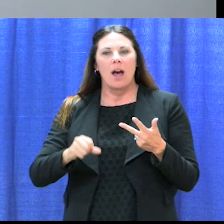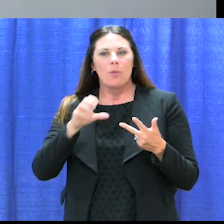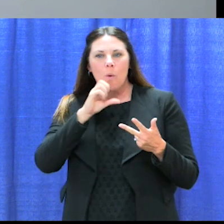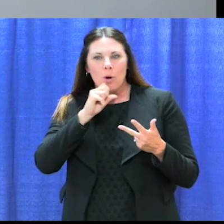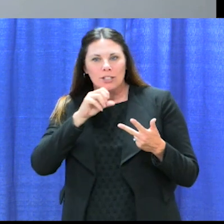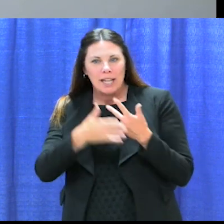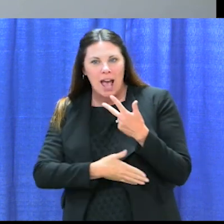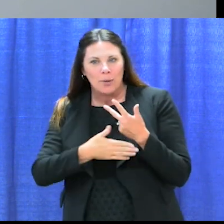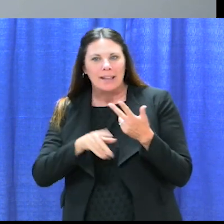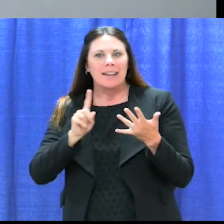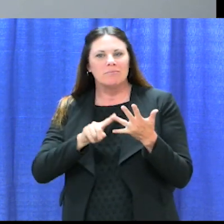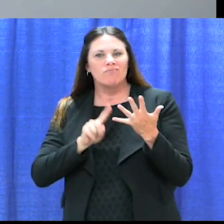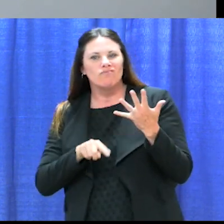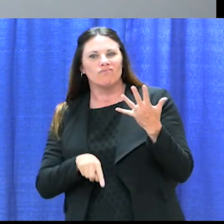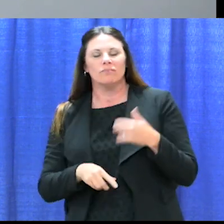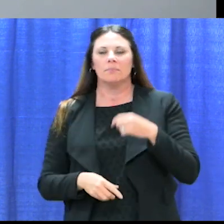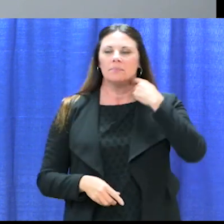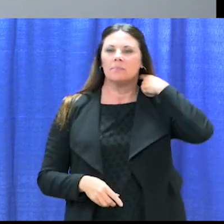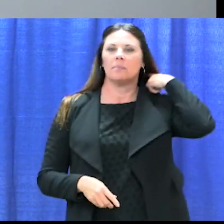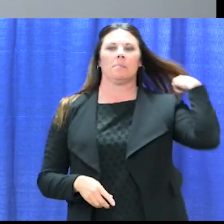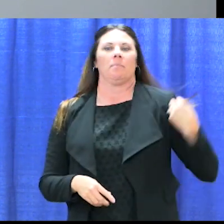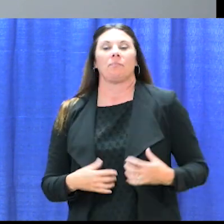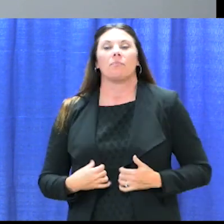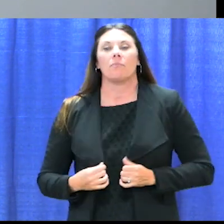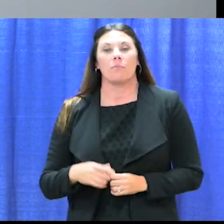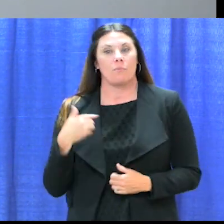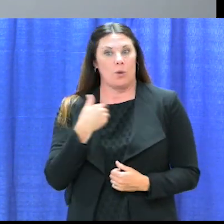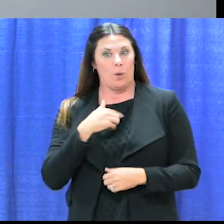Verdes and Santa Barbara. We were founded by a schoolteacher.